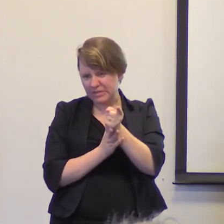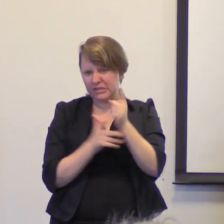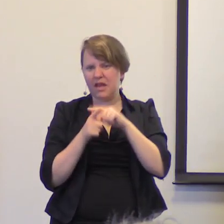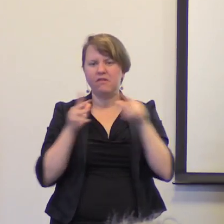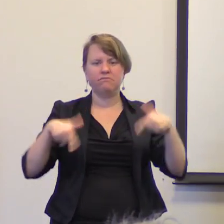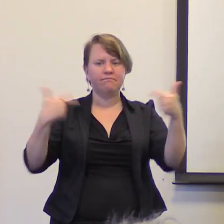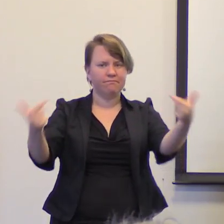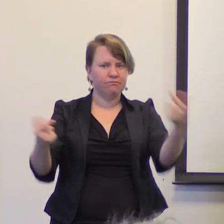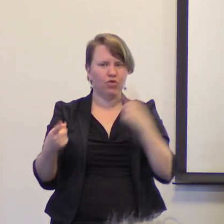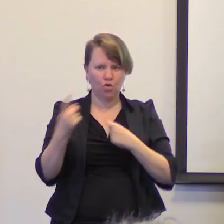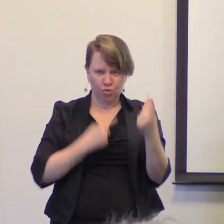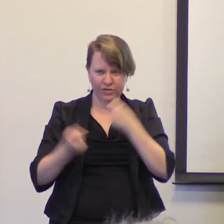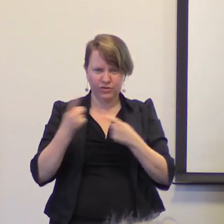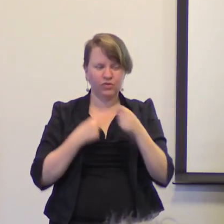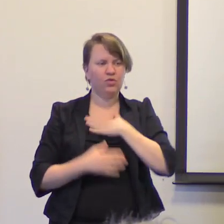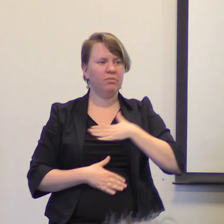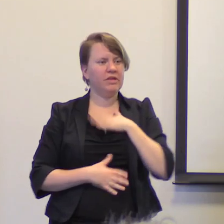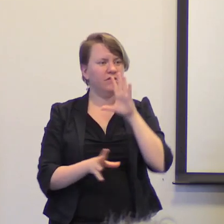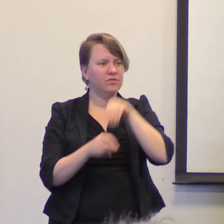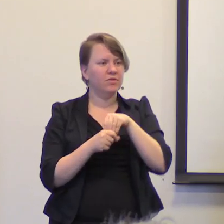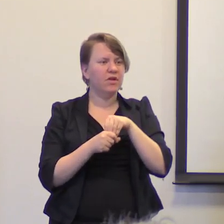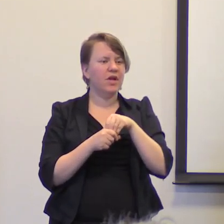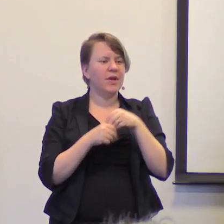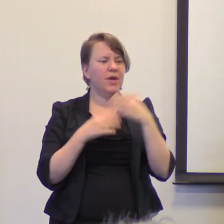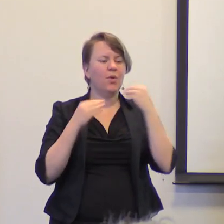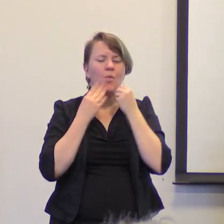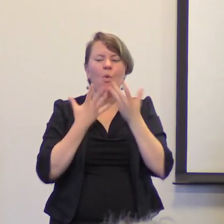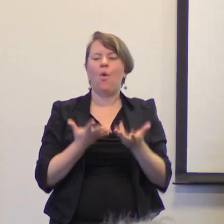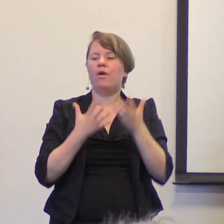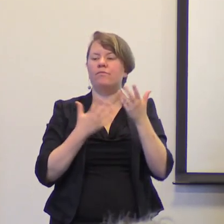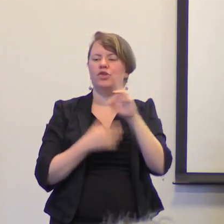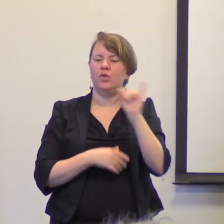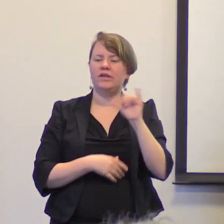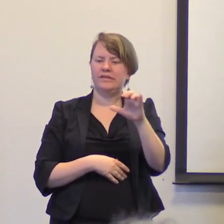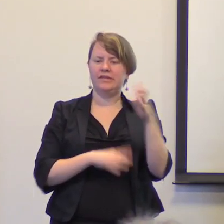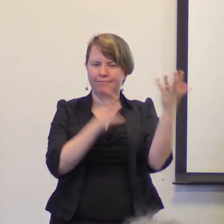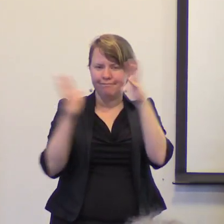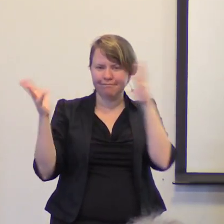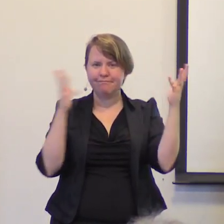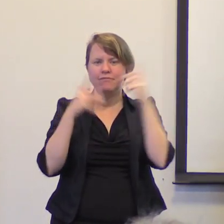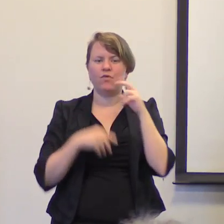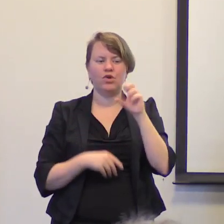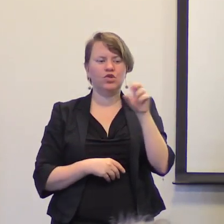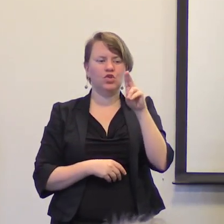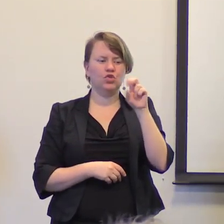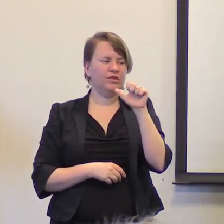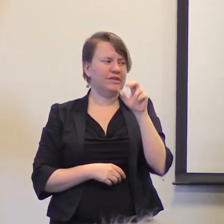So please join me in a warm UIC welcome for Susan Herman.